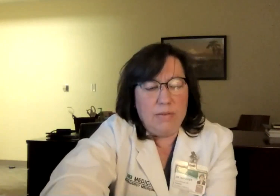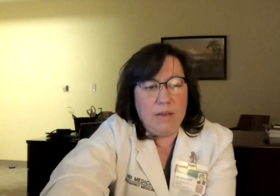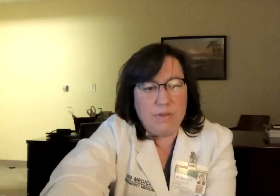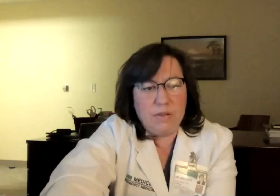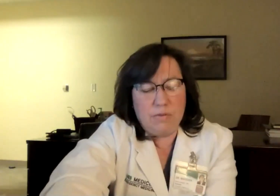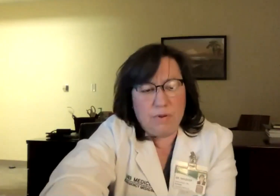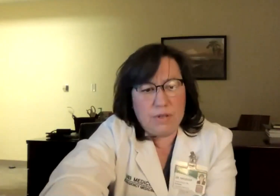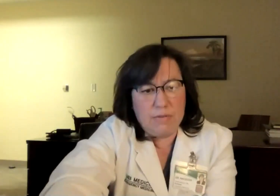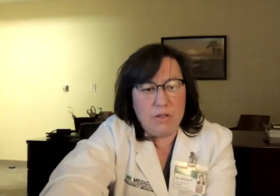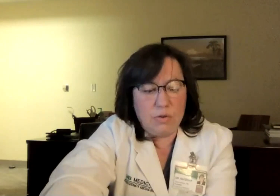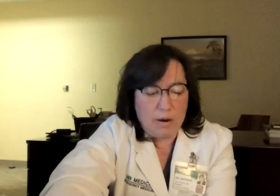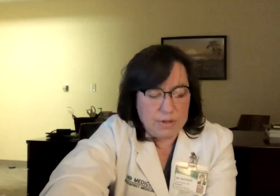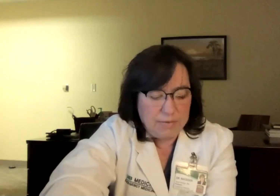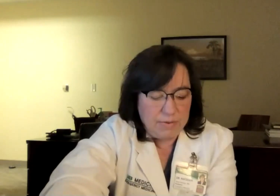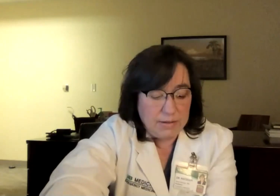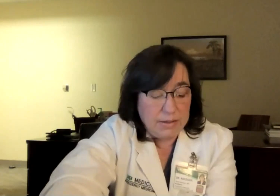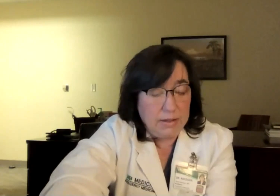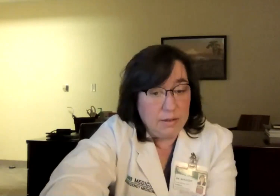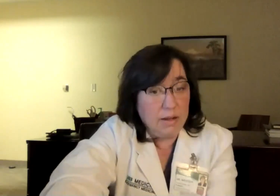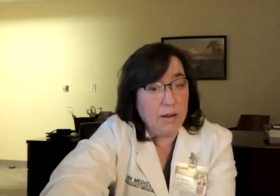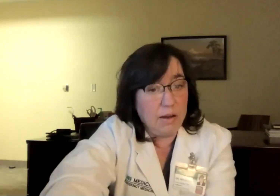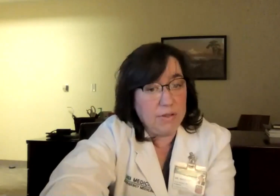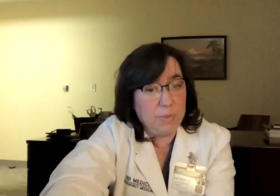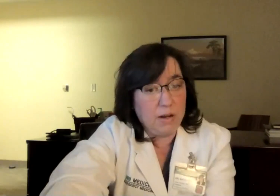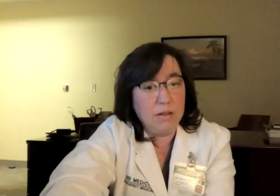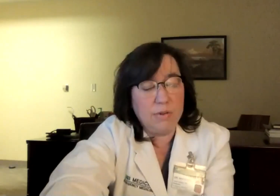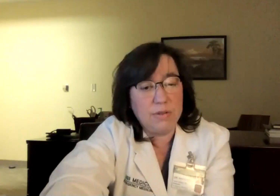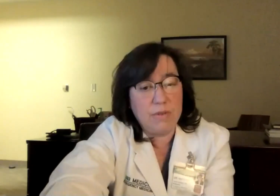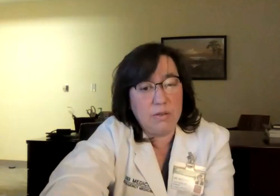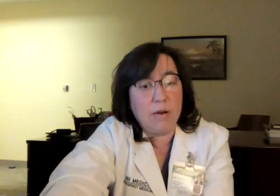if it's in the first 72 hours after vaccine yeah now if it's beyond the first 72 hours